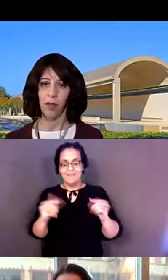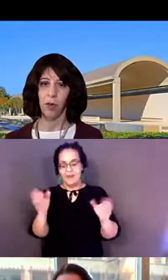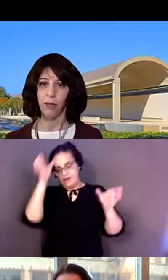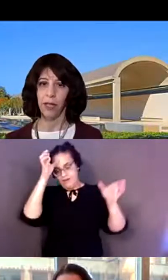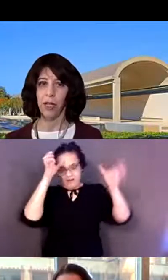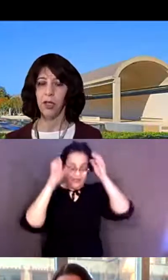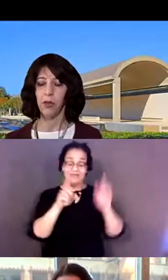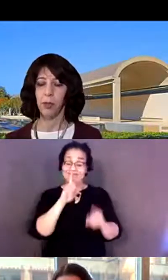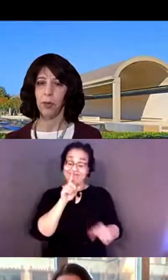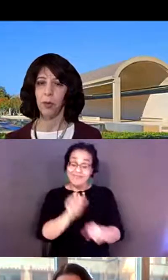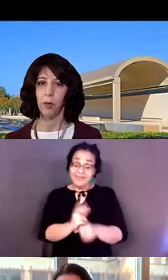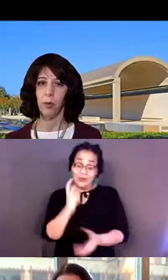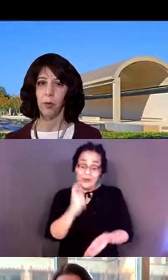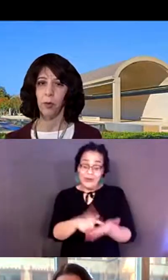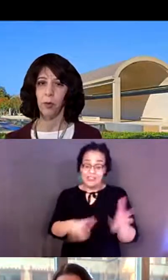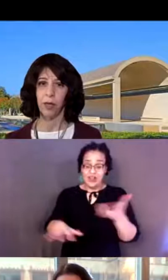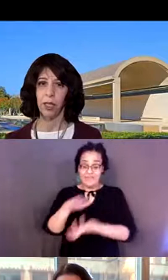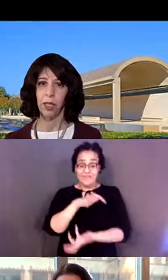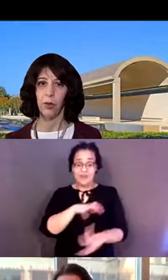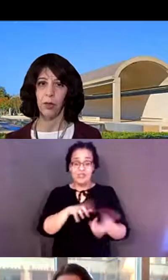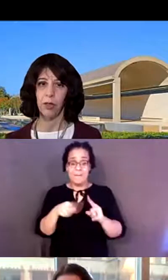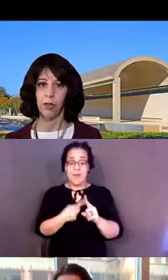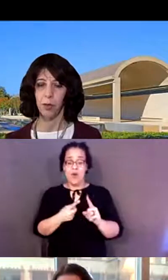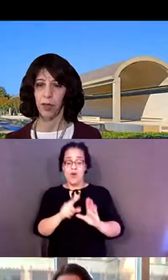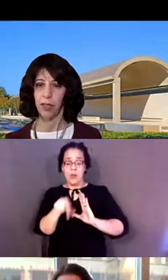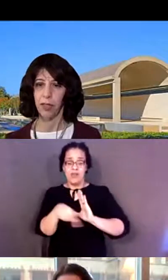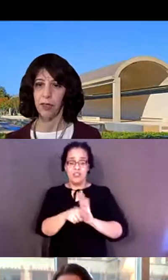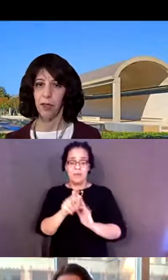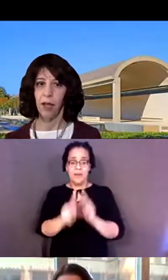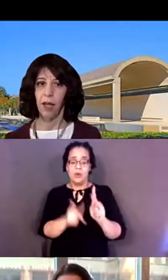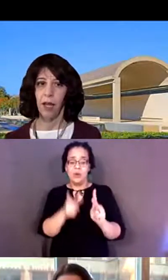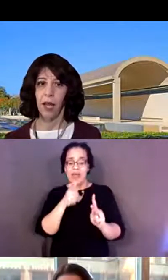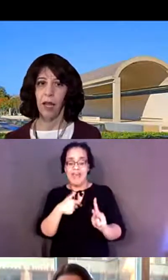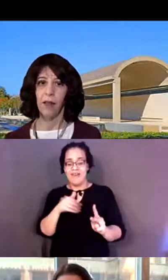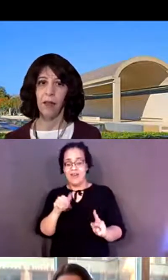qualification of people with acute disabilities